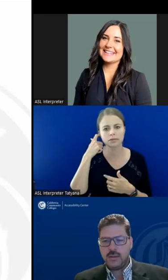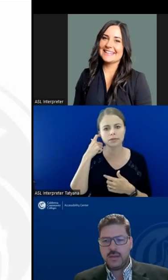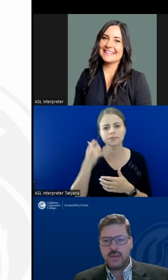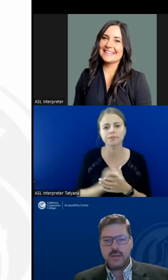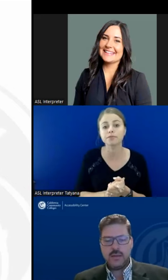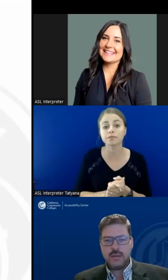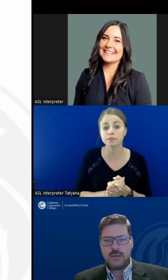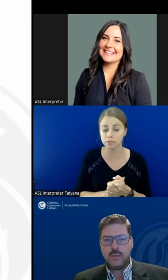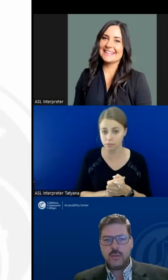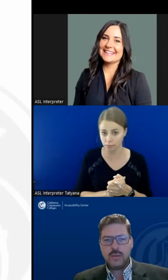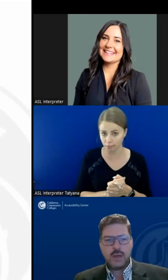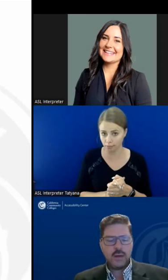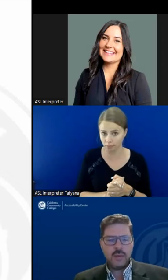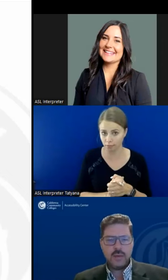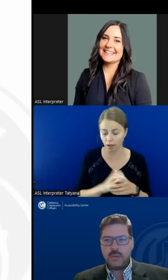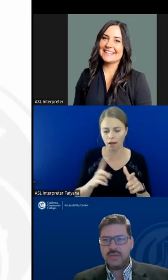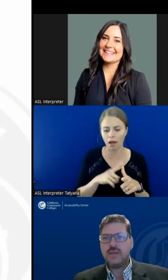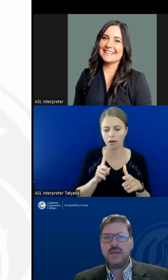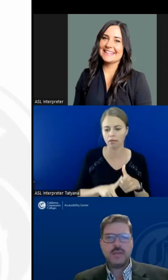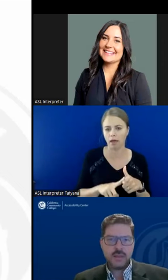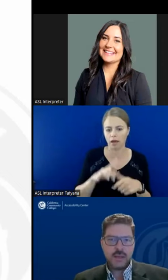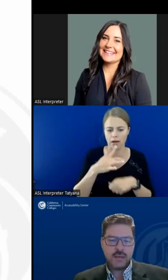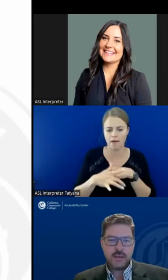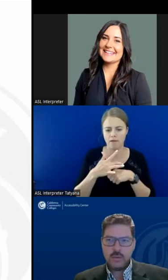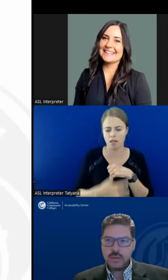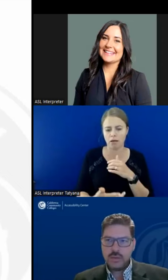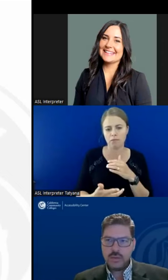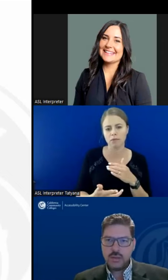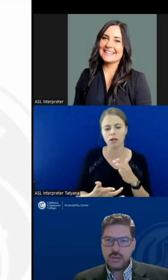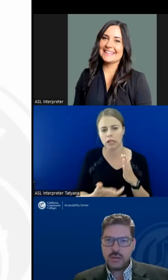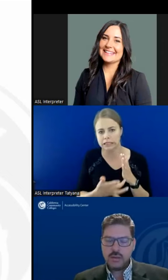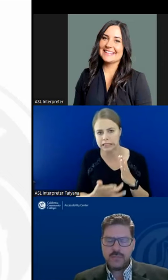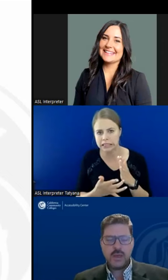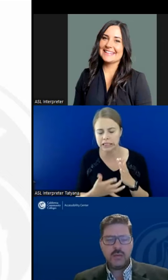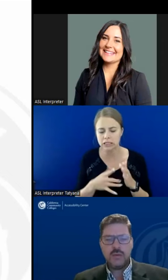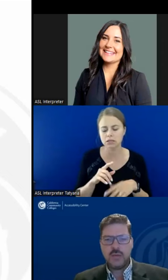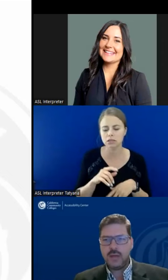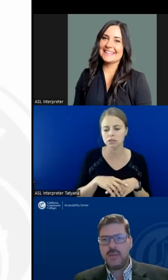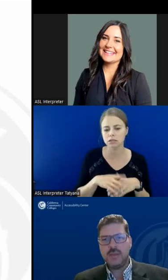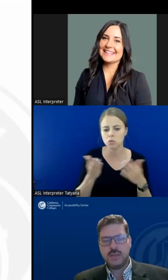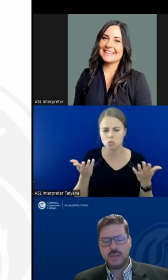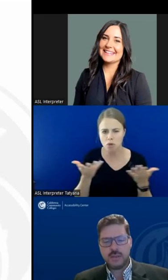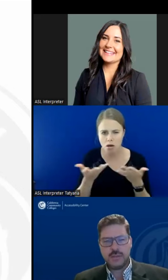And then what are available techniques in that technology? And what are limitations?